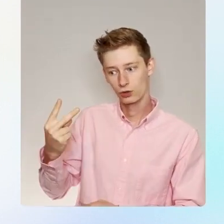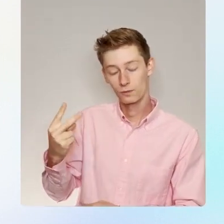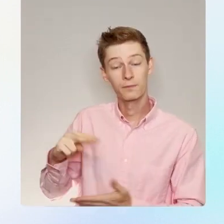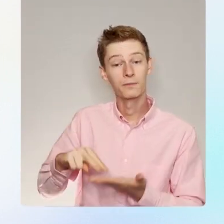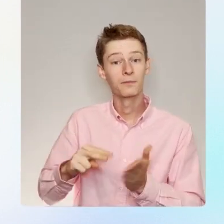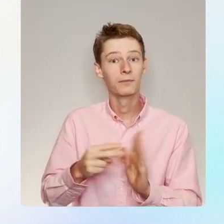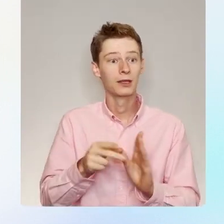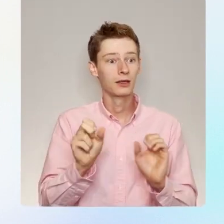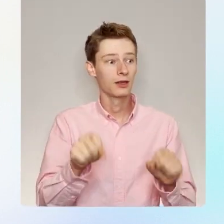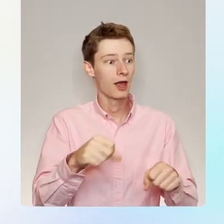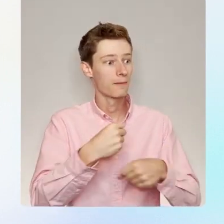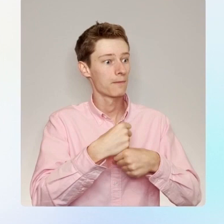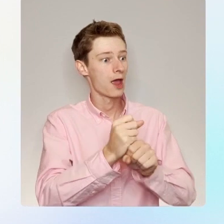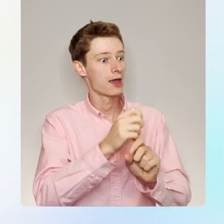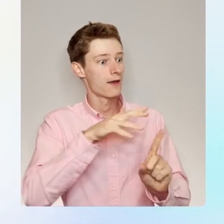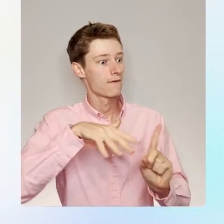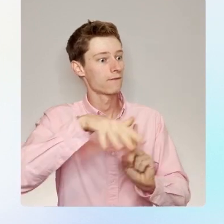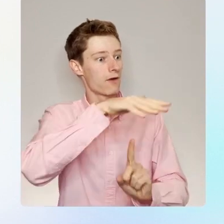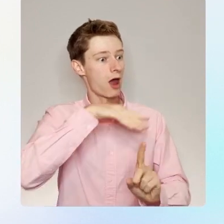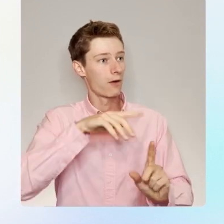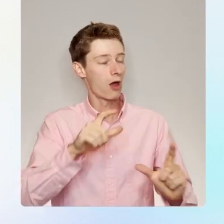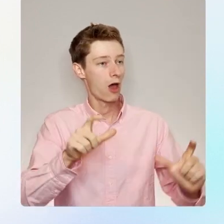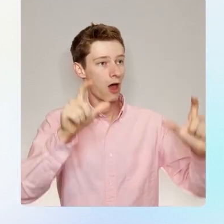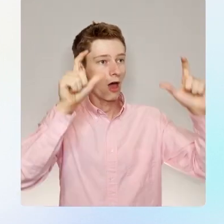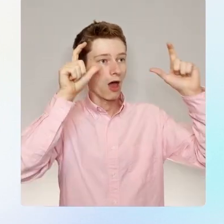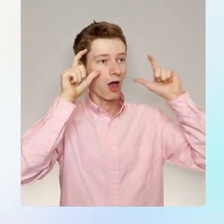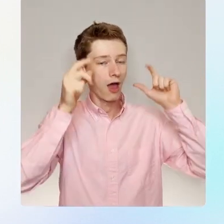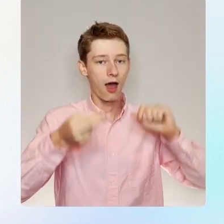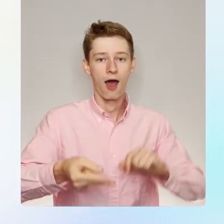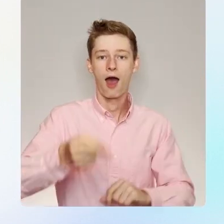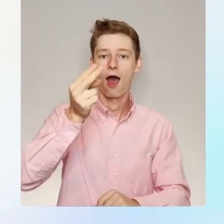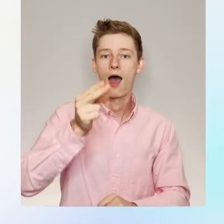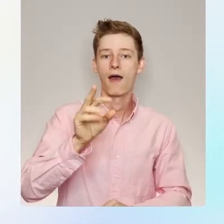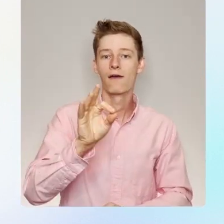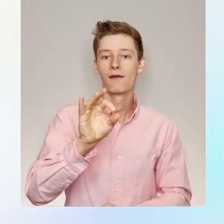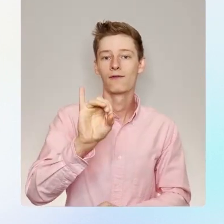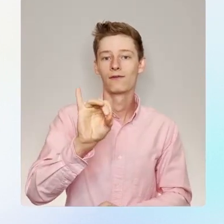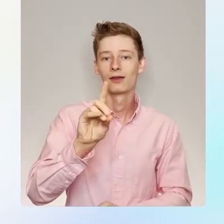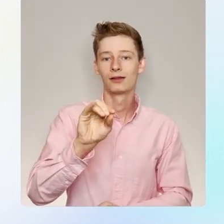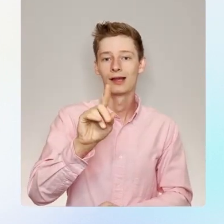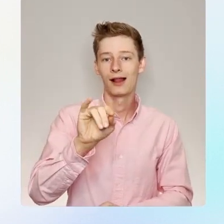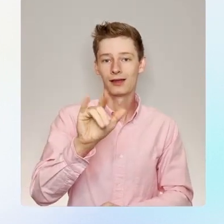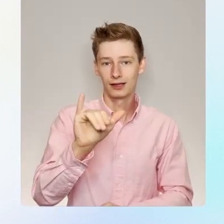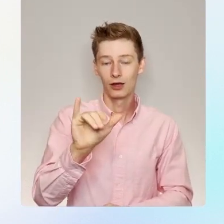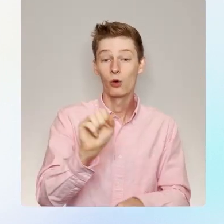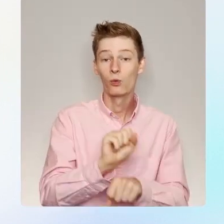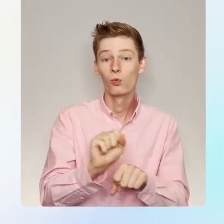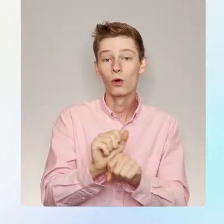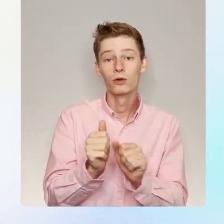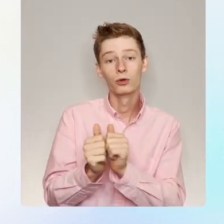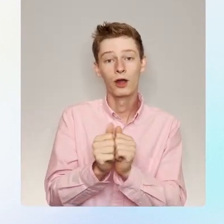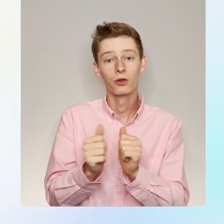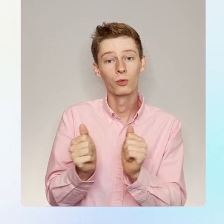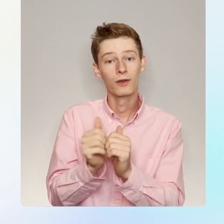to recreate the environment around you in VR with greater fidelity. This works together with advanced reconstruction